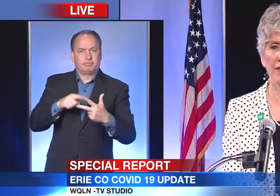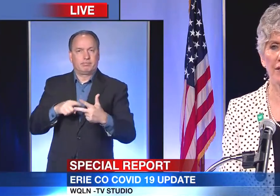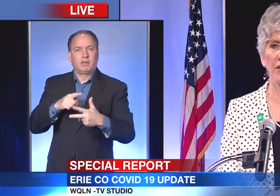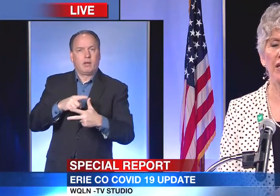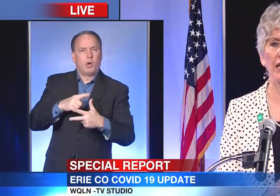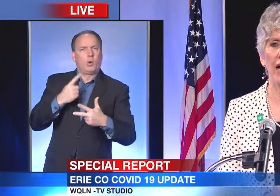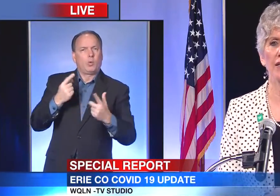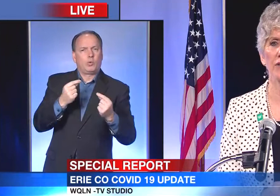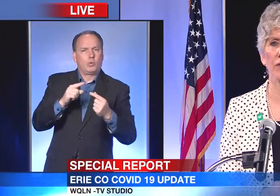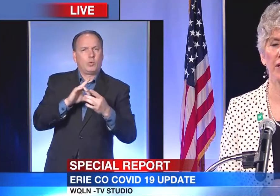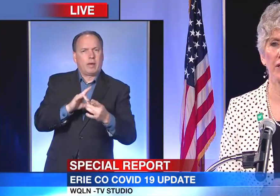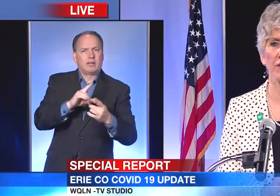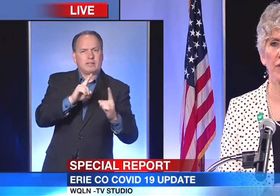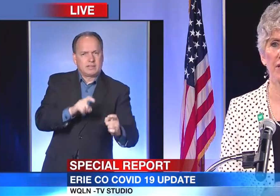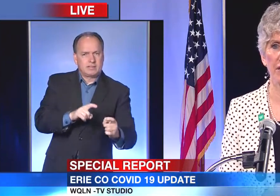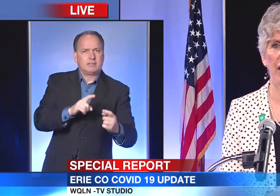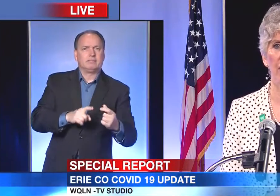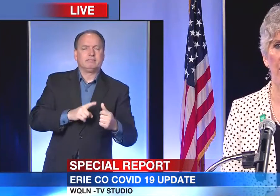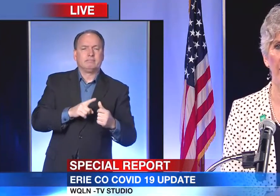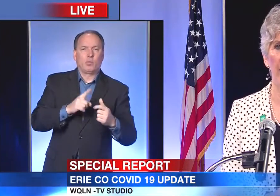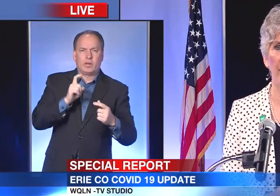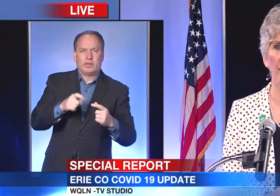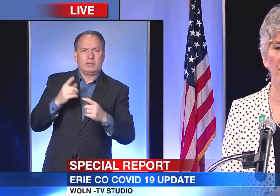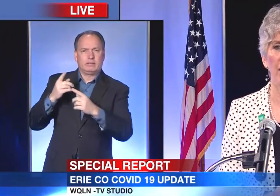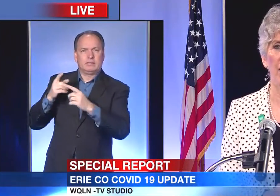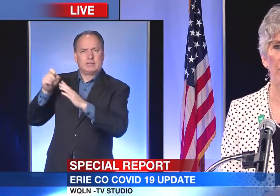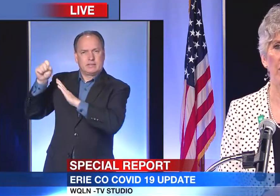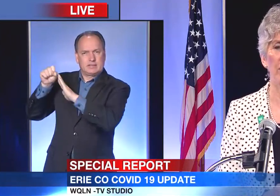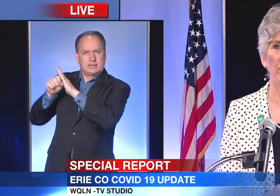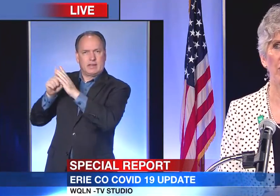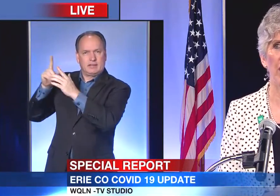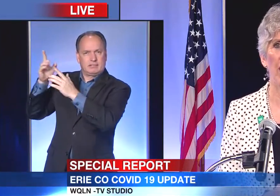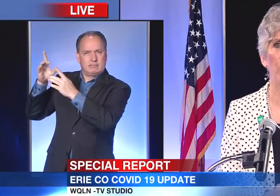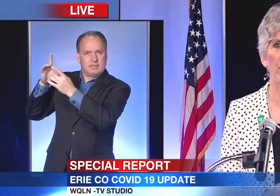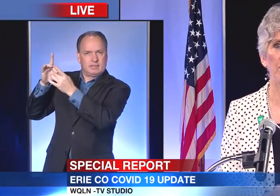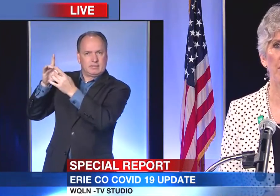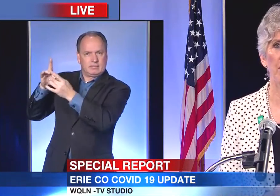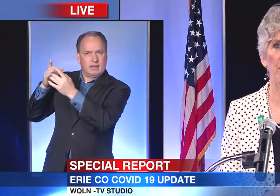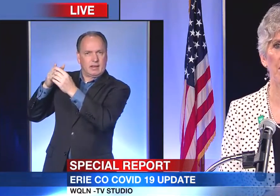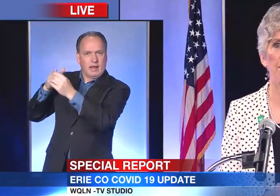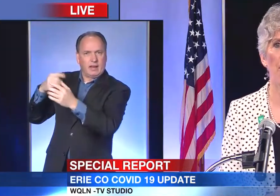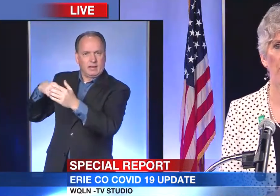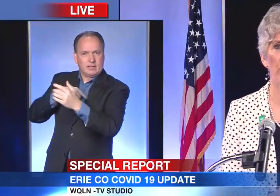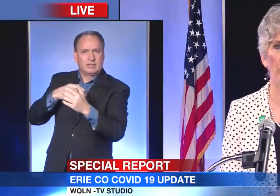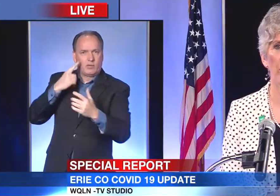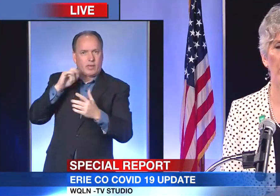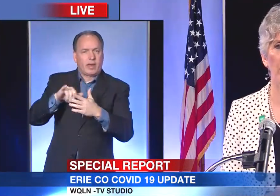WELL, THREE THINGS. HOW DO WE -- WHAT DO WE DO ABOUT TESTING. WE NEED GUIDANCE FROM THE STATE